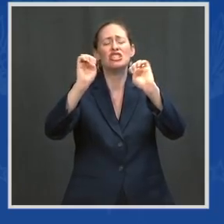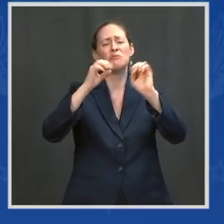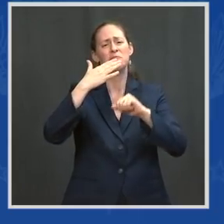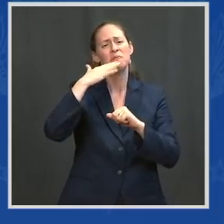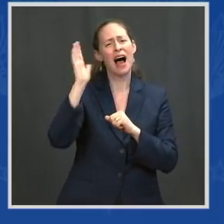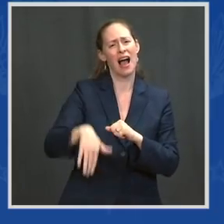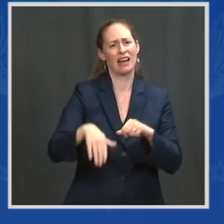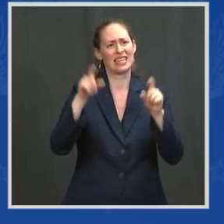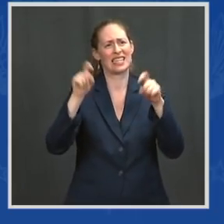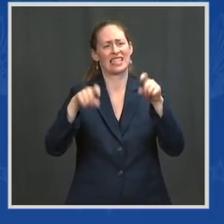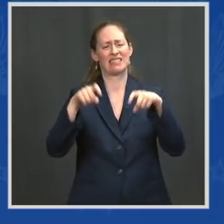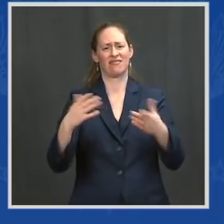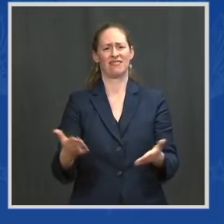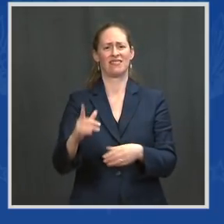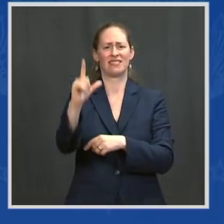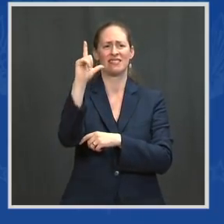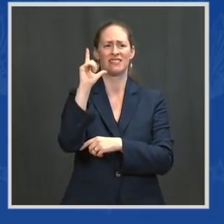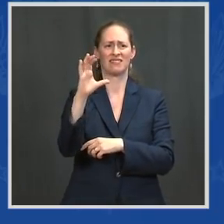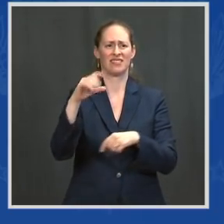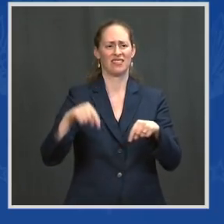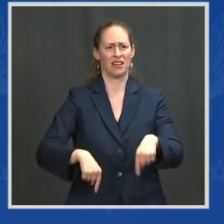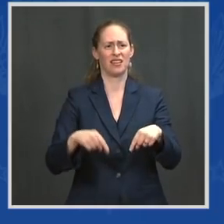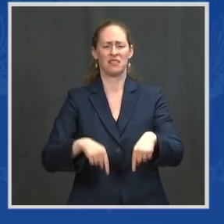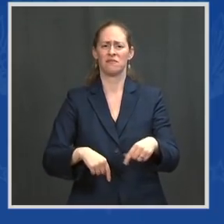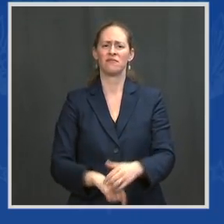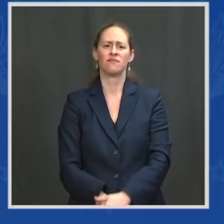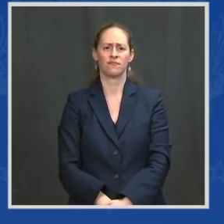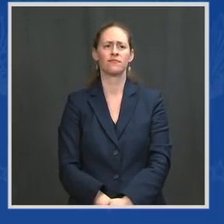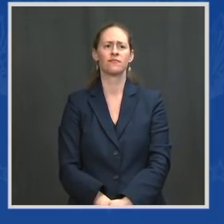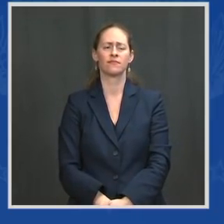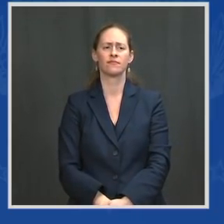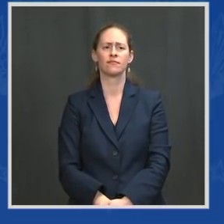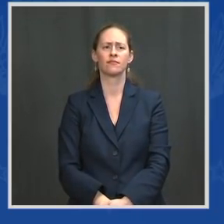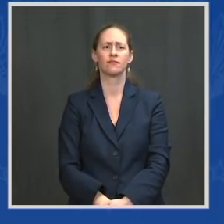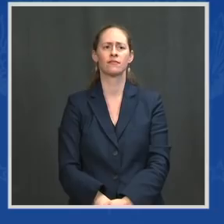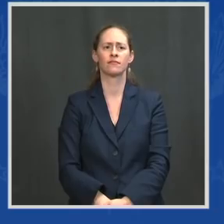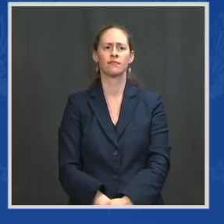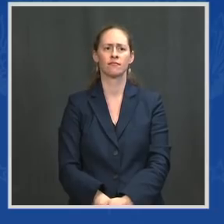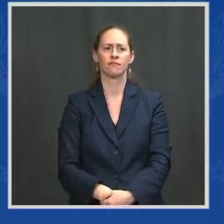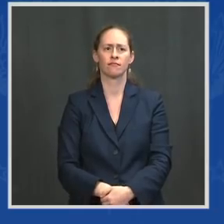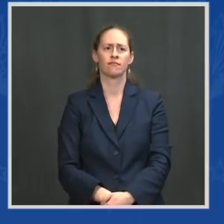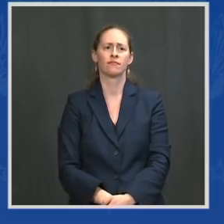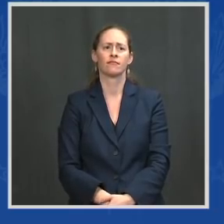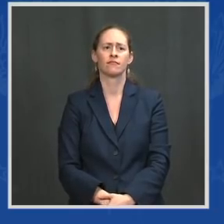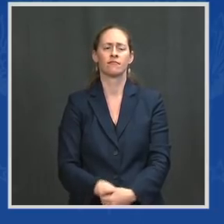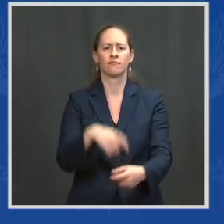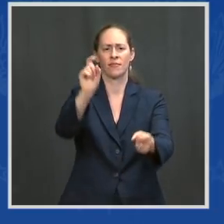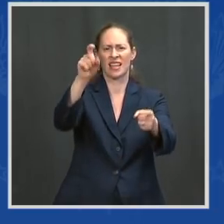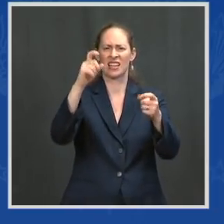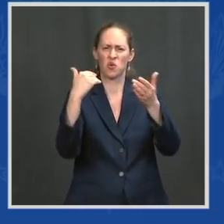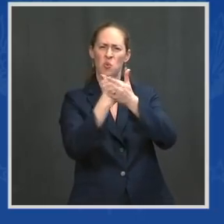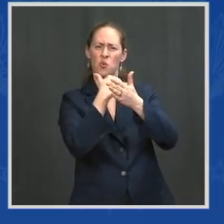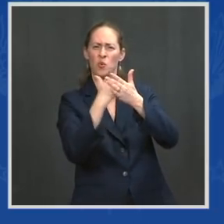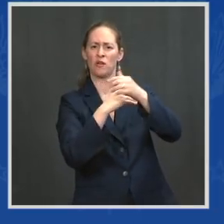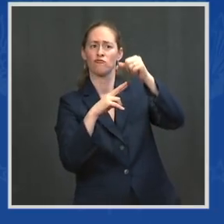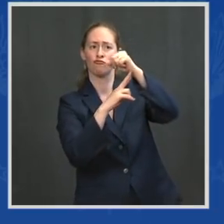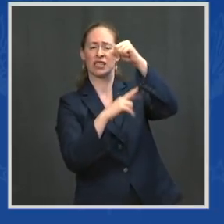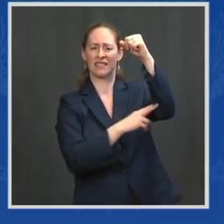that could build us a new I-10 bridge here in Lake Charles. And I do believe that we could agree on the dire